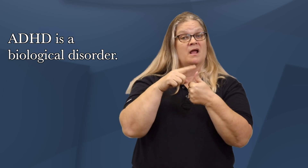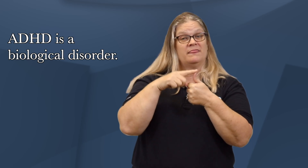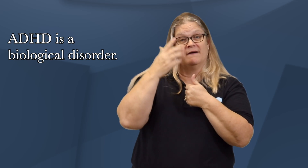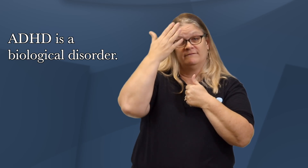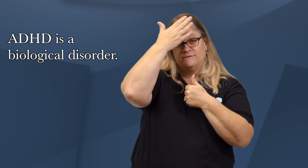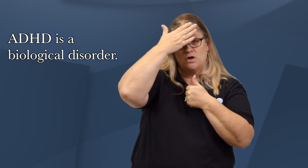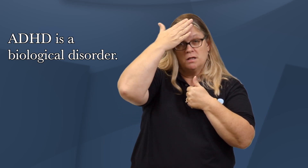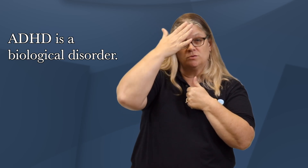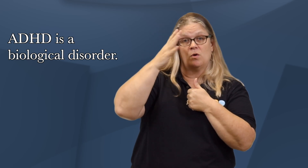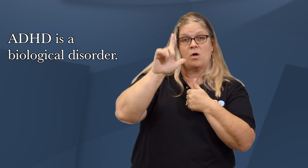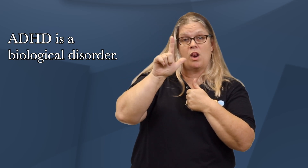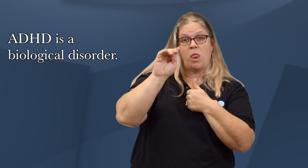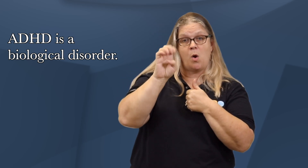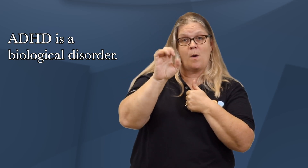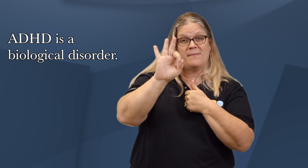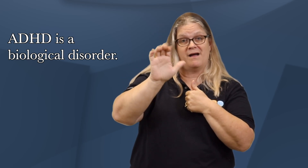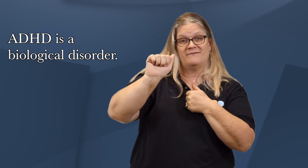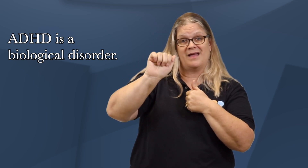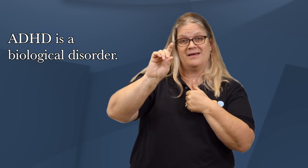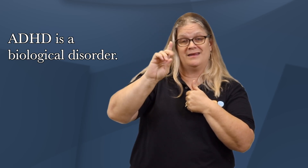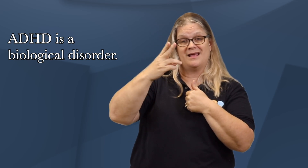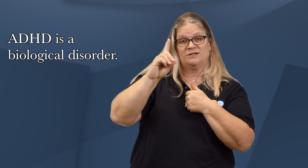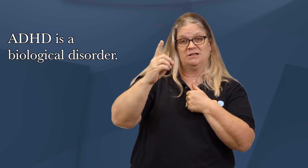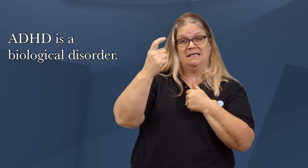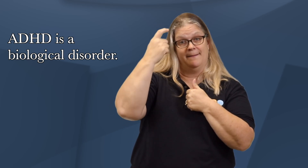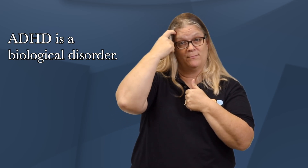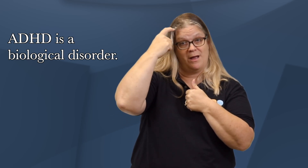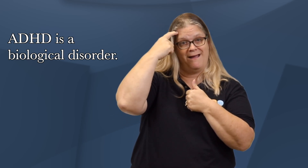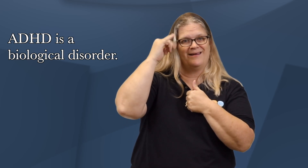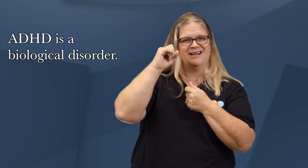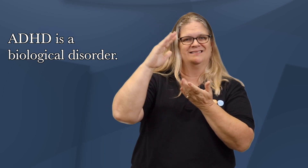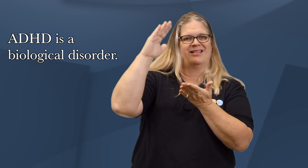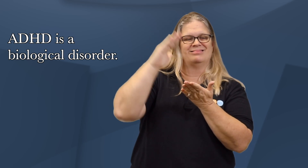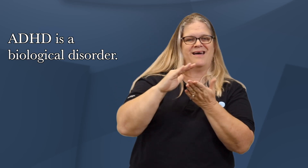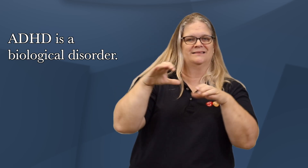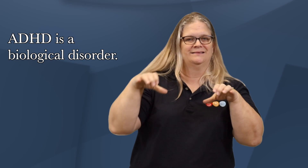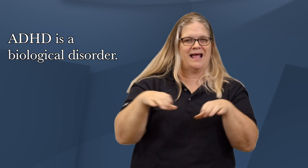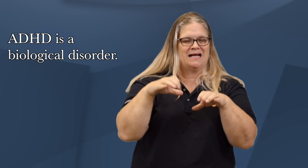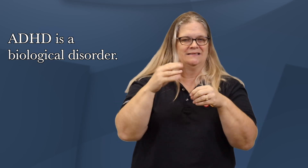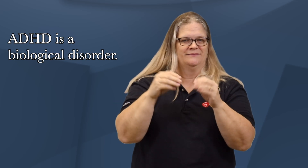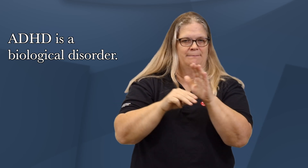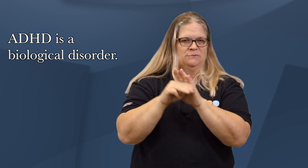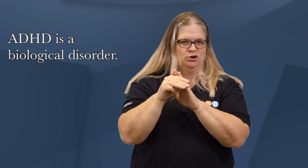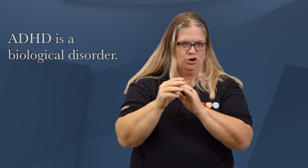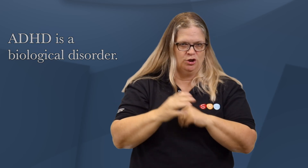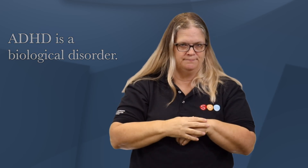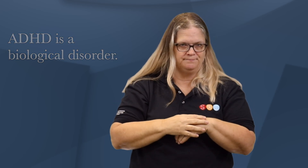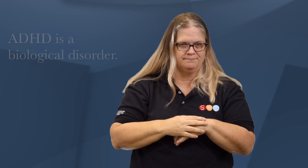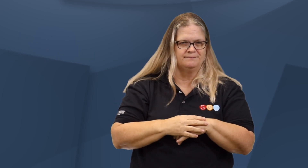The frontal lobe of the ADHD brain is less active and less mature.